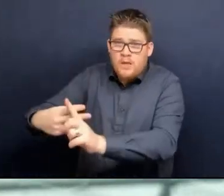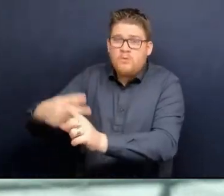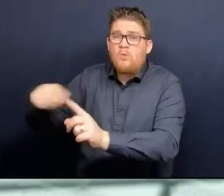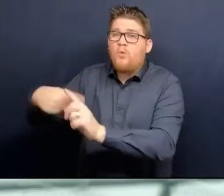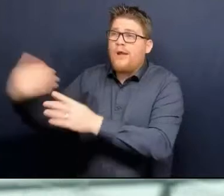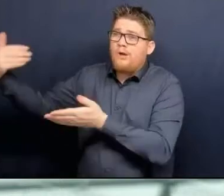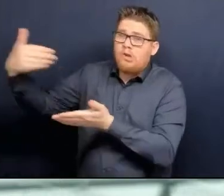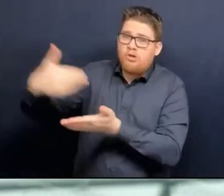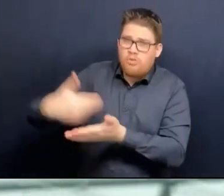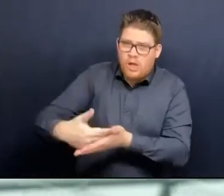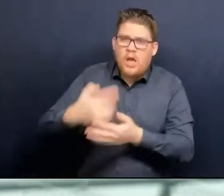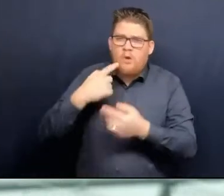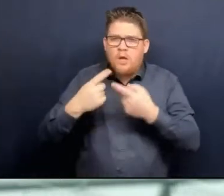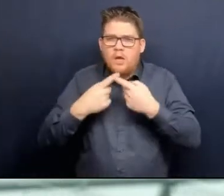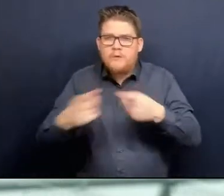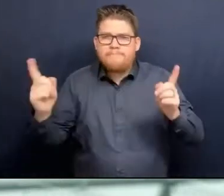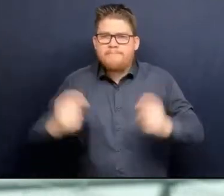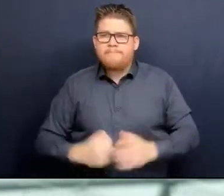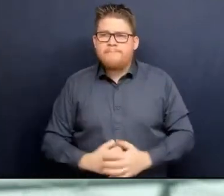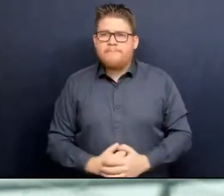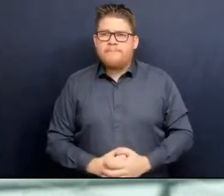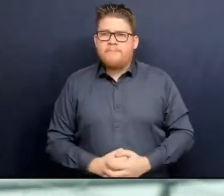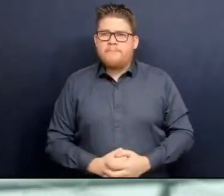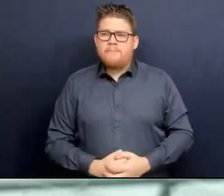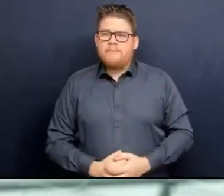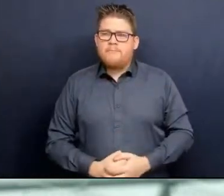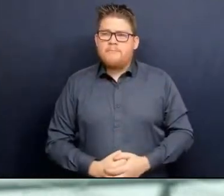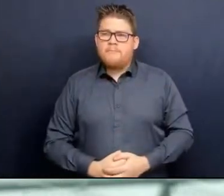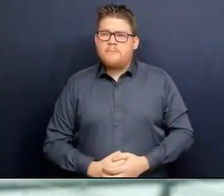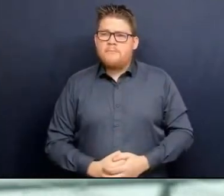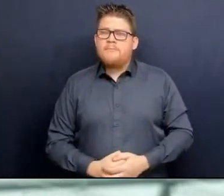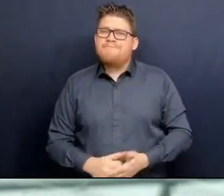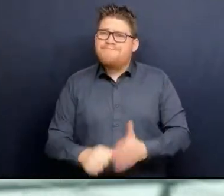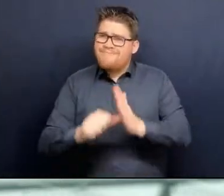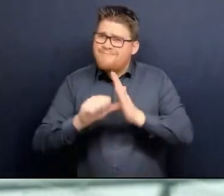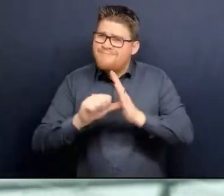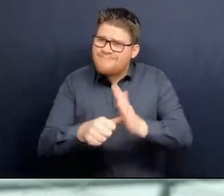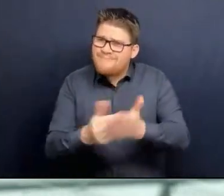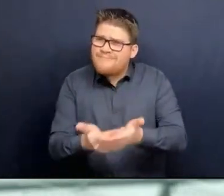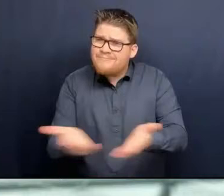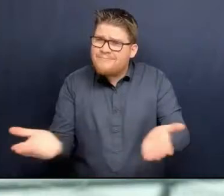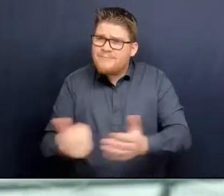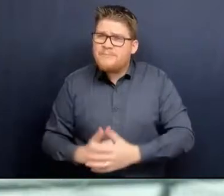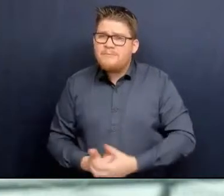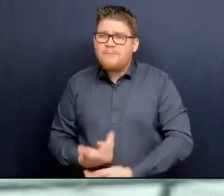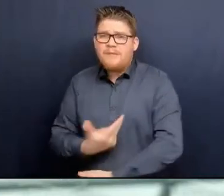the next few months. I will say